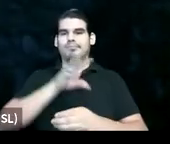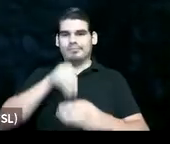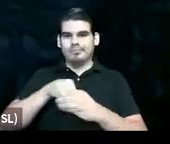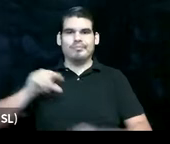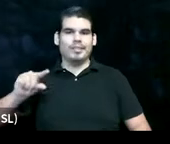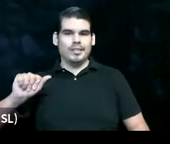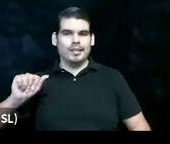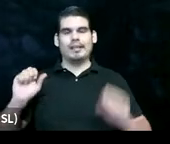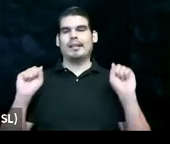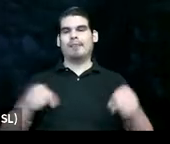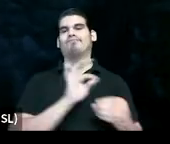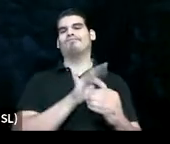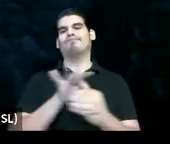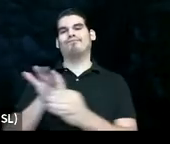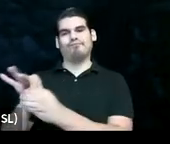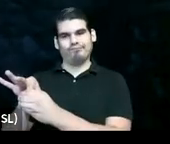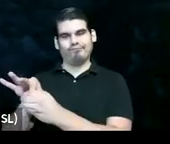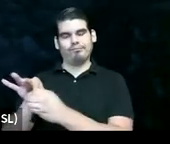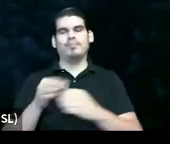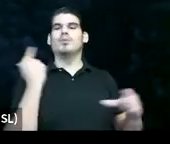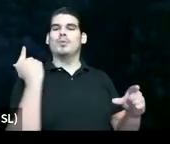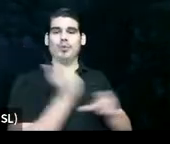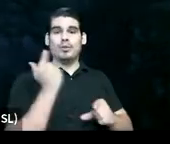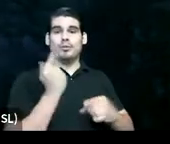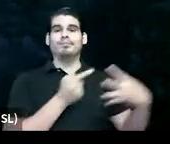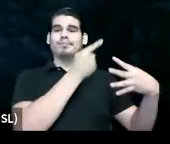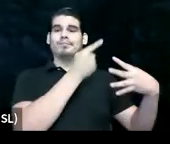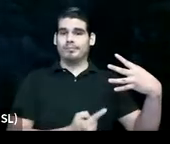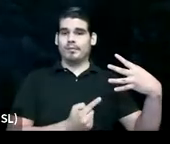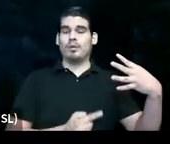Sometimes resolutions to just have one resolve and that doesn't necessarily mean it's weaker in any